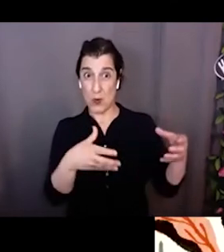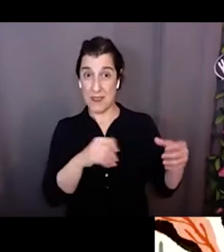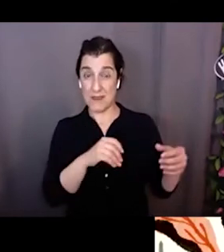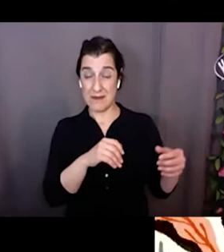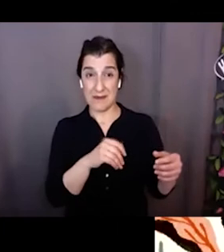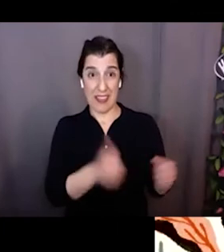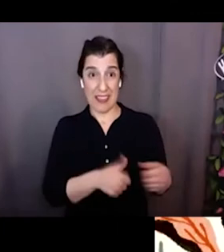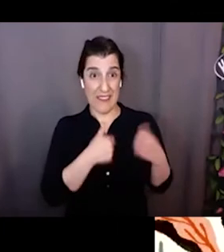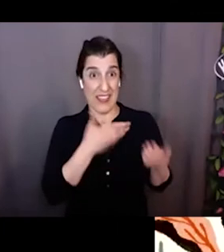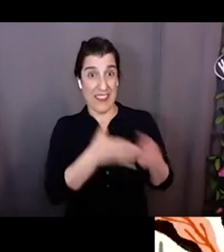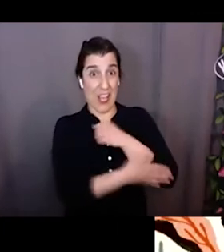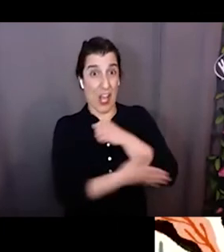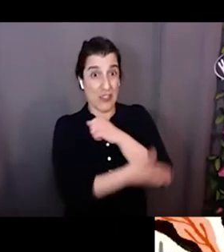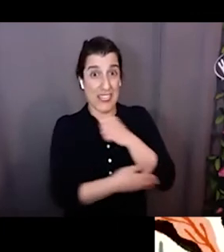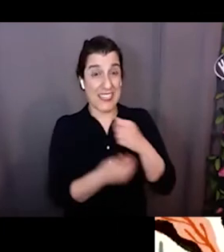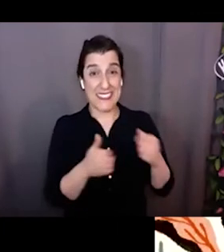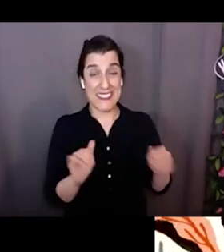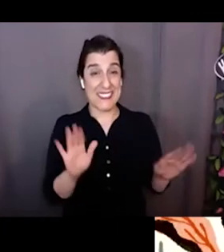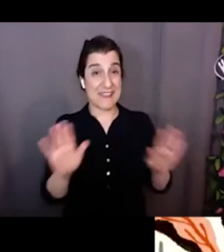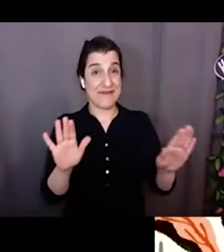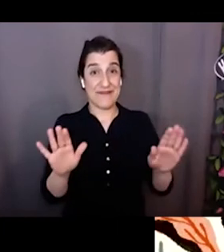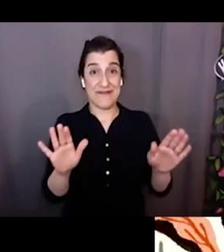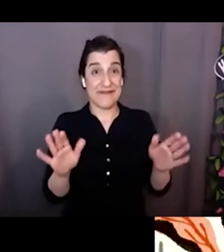The answer to that is going to be framed as a yes.